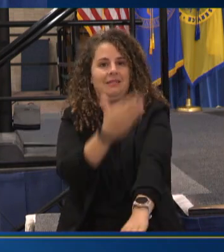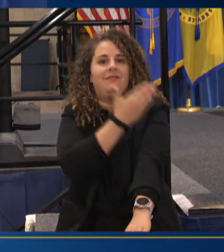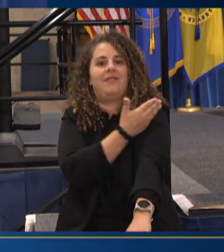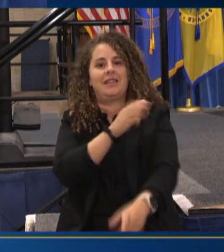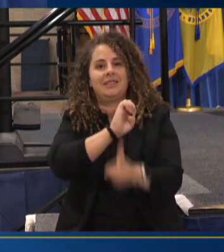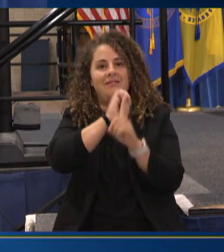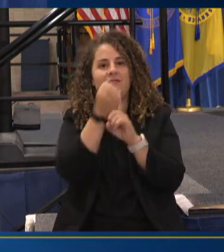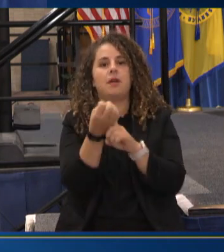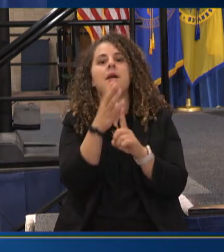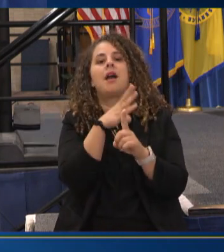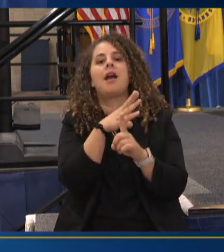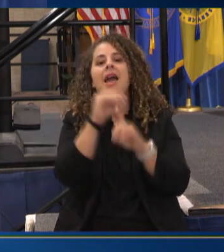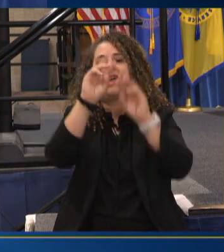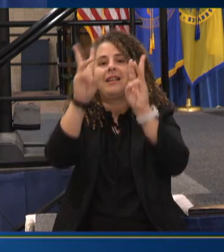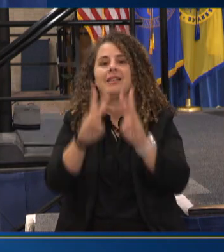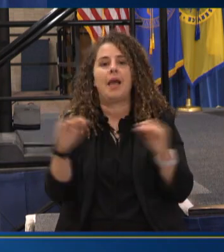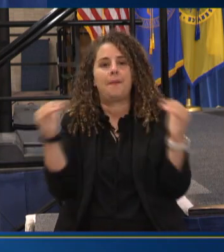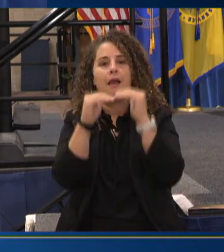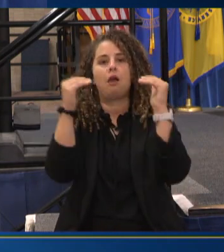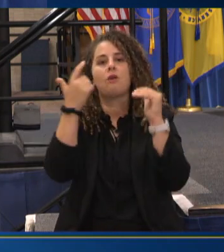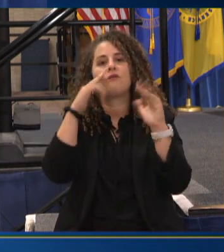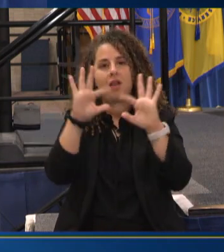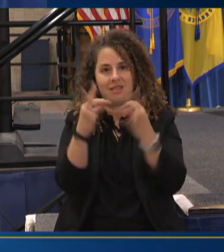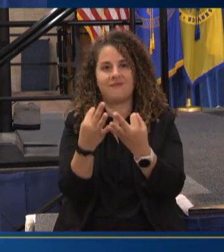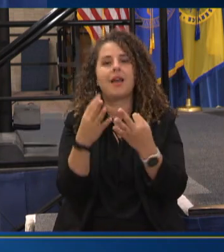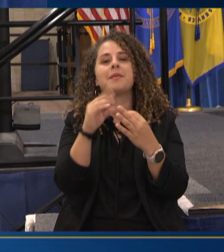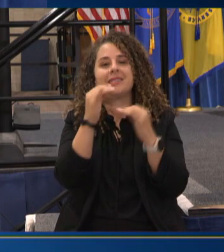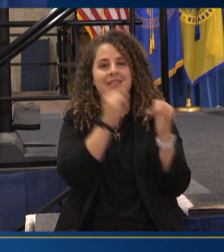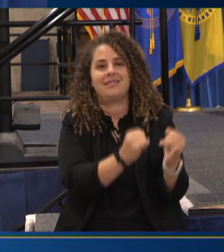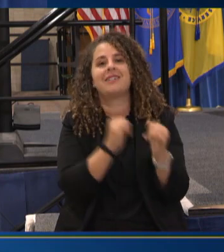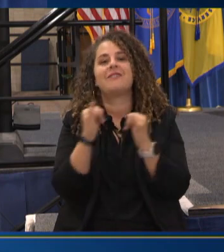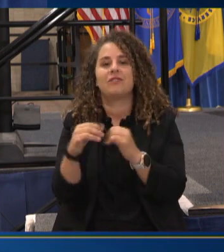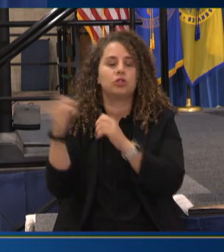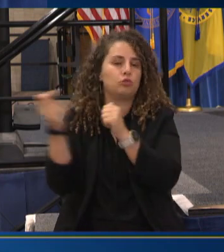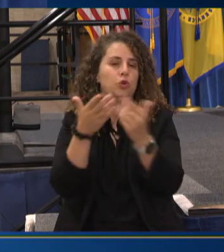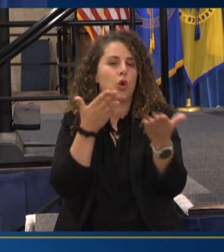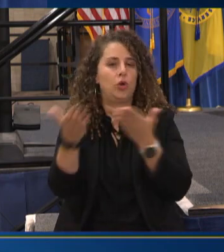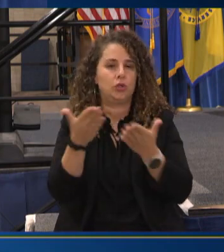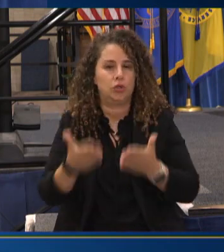and climate equity for the families and individuals we all serve.